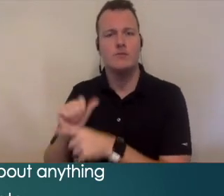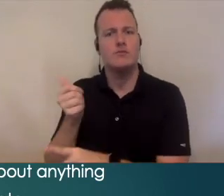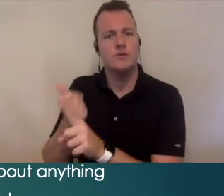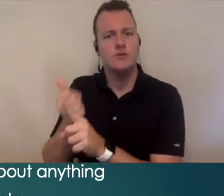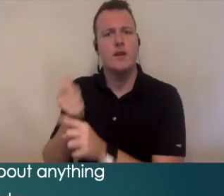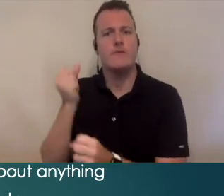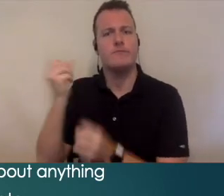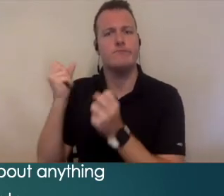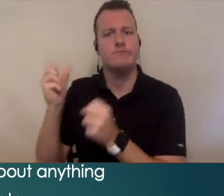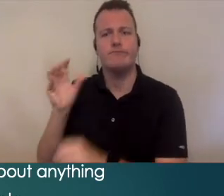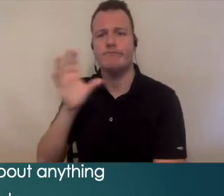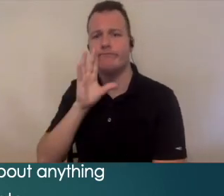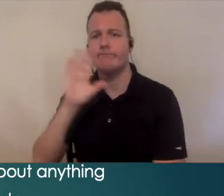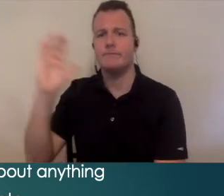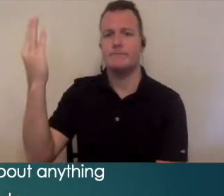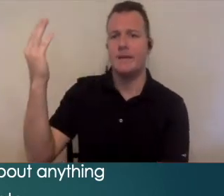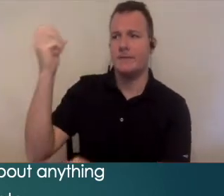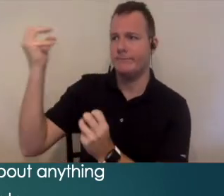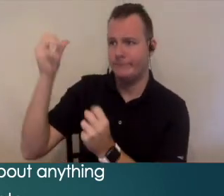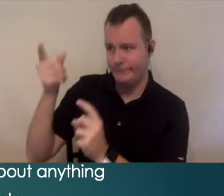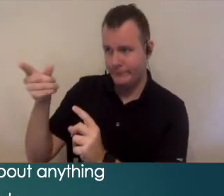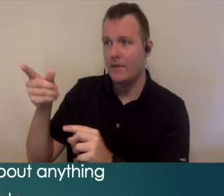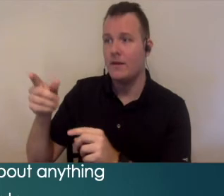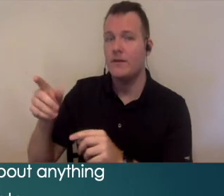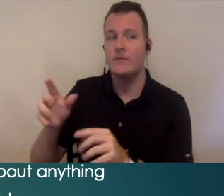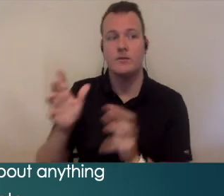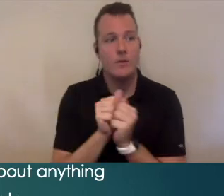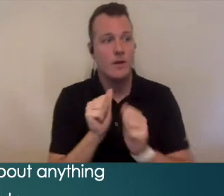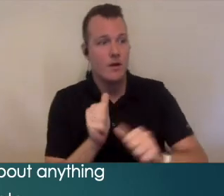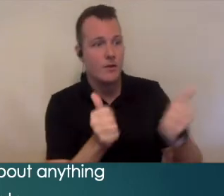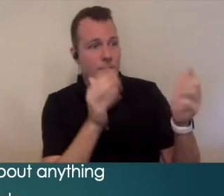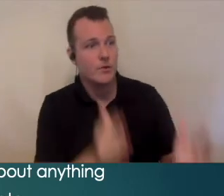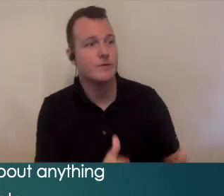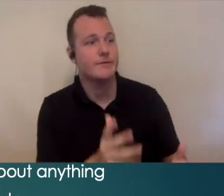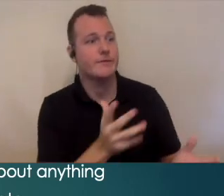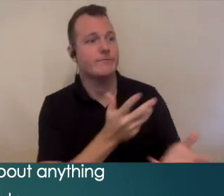out loud, say it in front of the mirror, say it to someone else. You should know